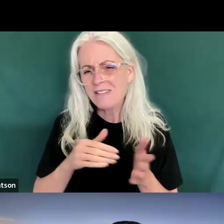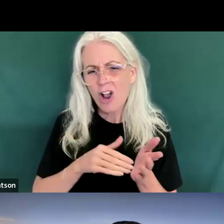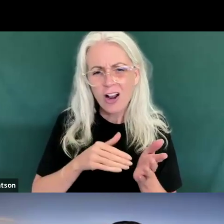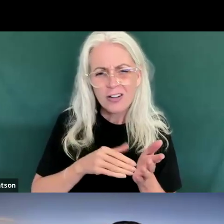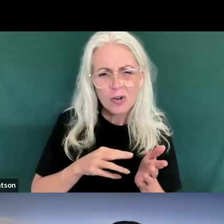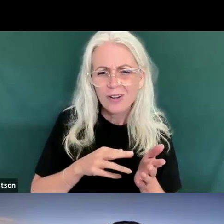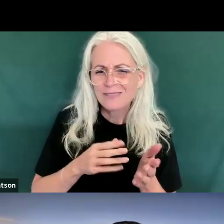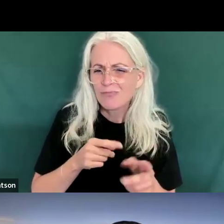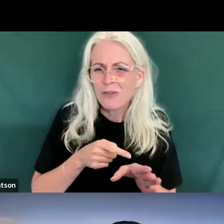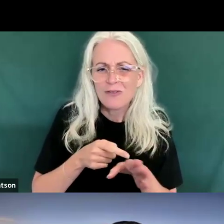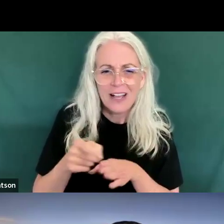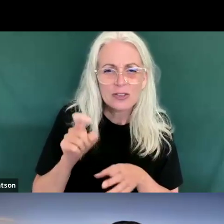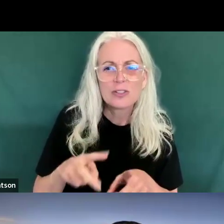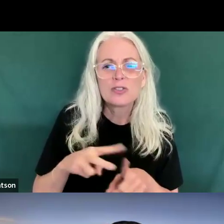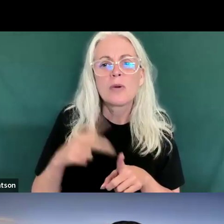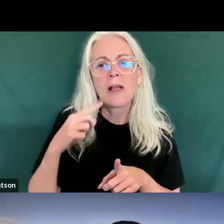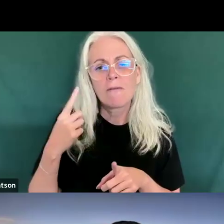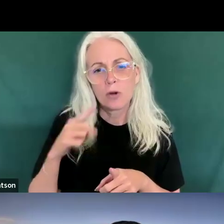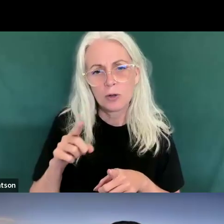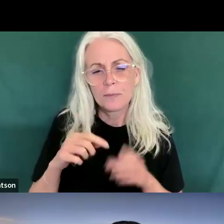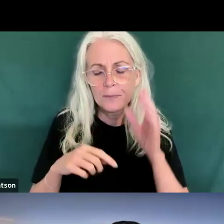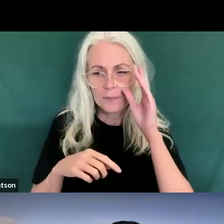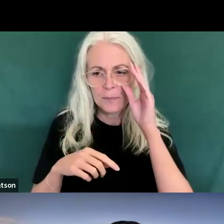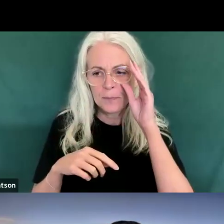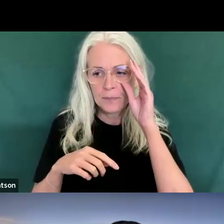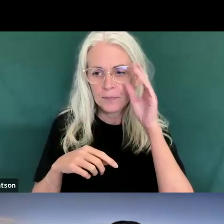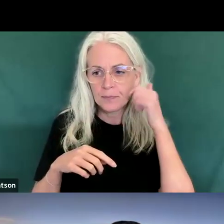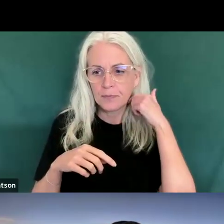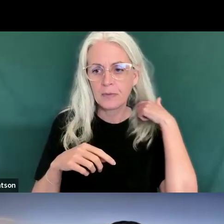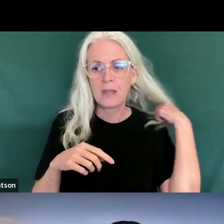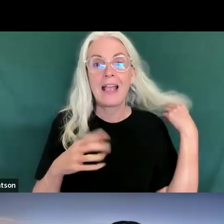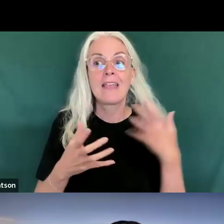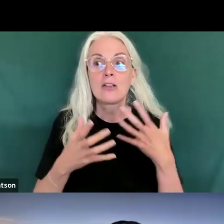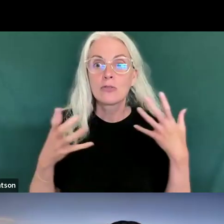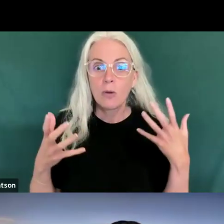kind of professional has to apply for you. Great. Thank you so much, Marisol. We really